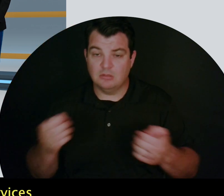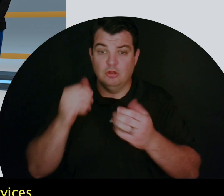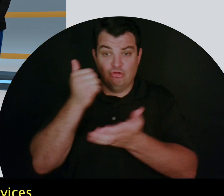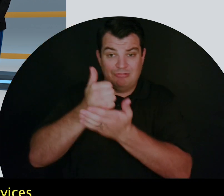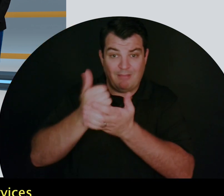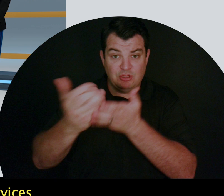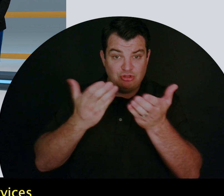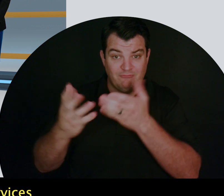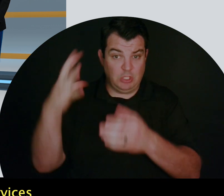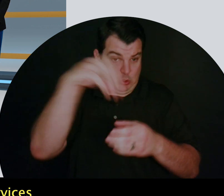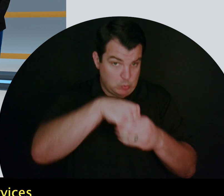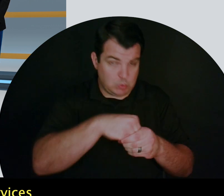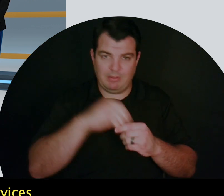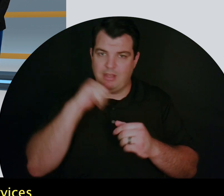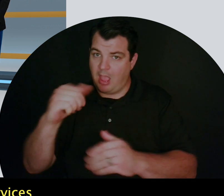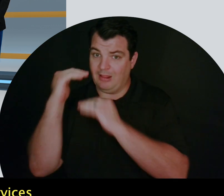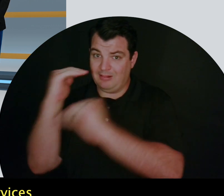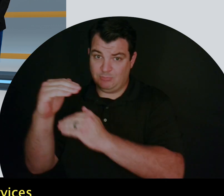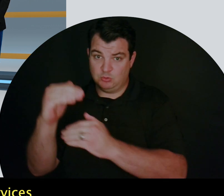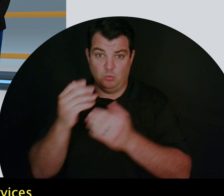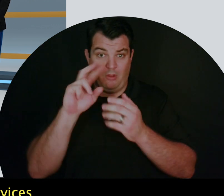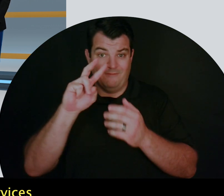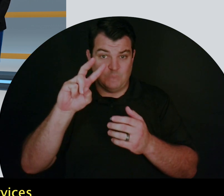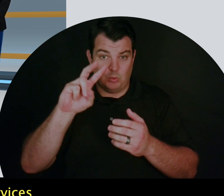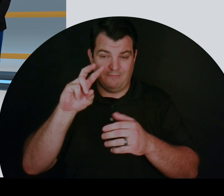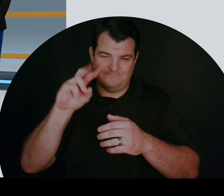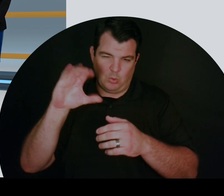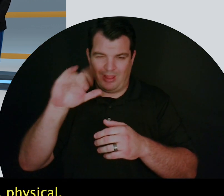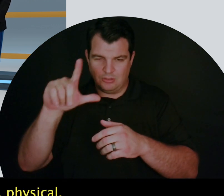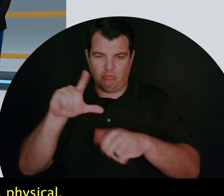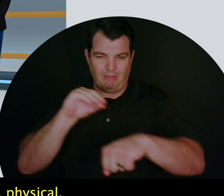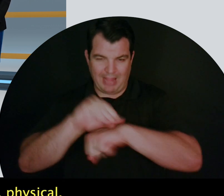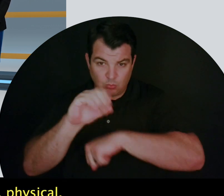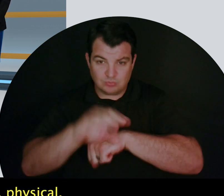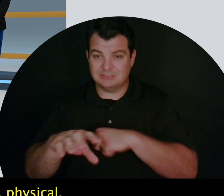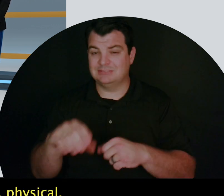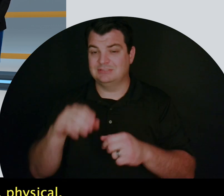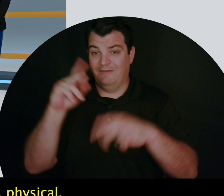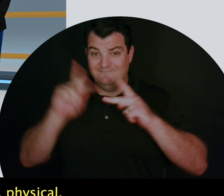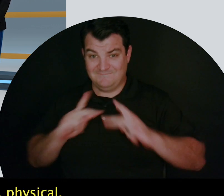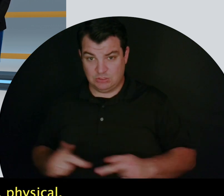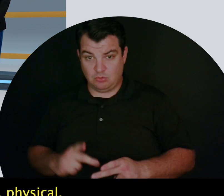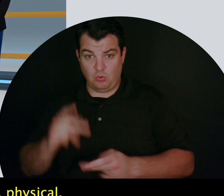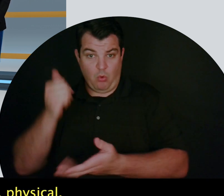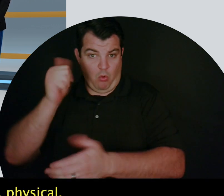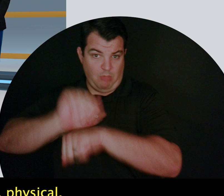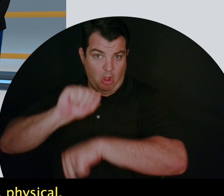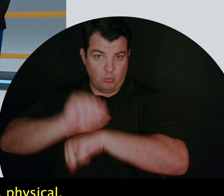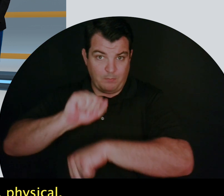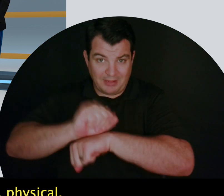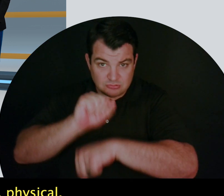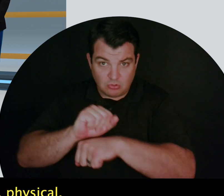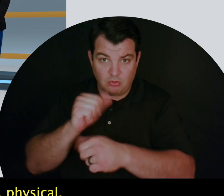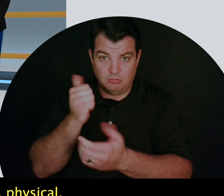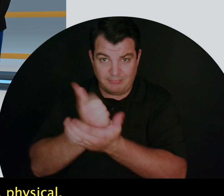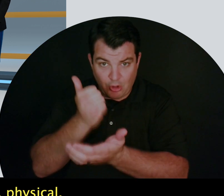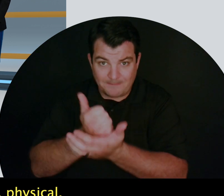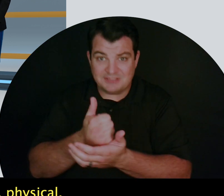Rehabilitation services may include, but are not limited to vocational counseling, physical, occupational and speech therapies,